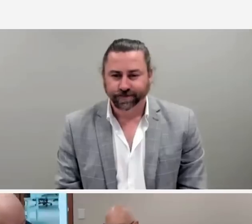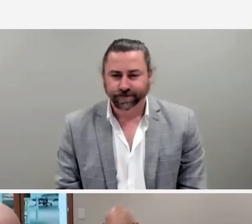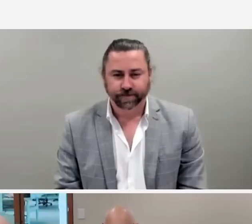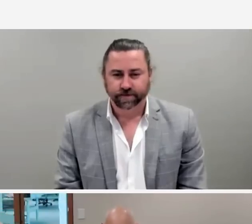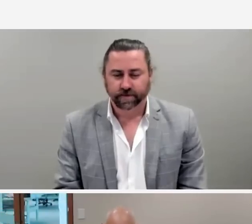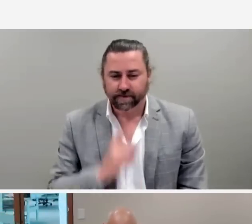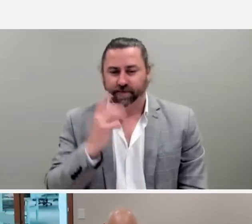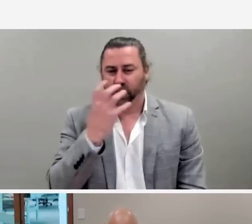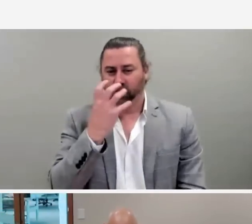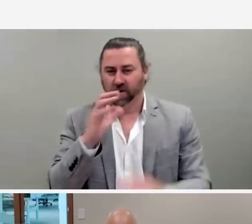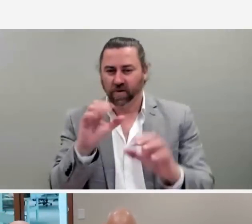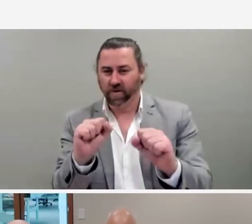Sorry guys. We'll just fix this technical issue.